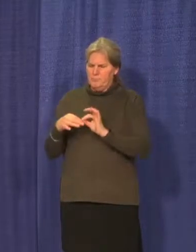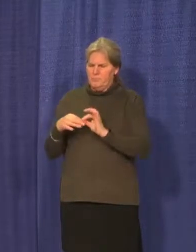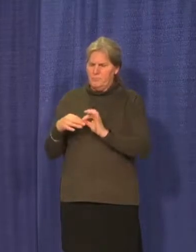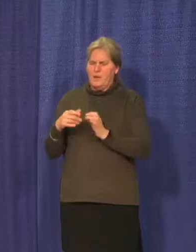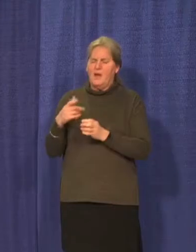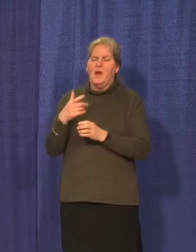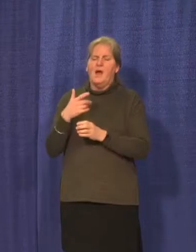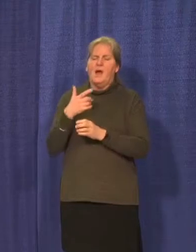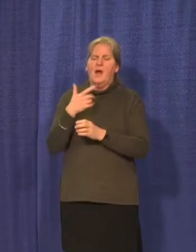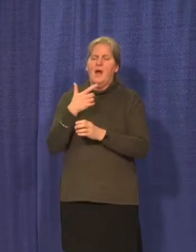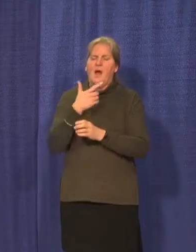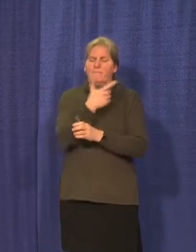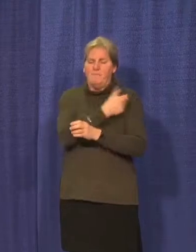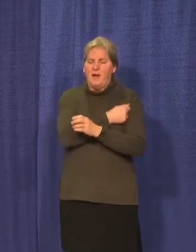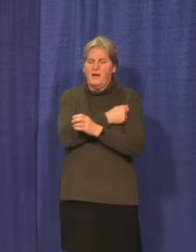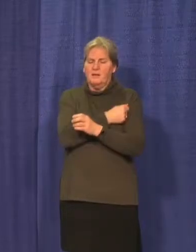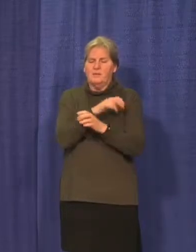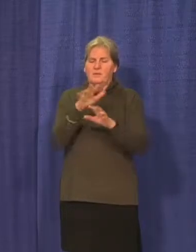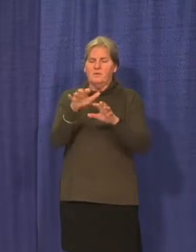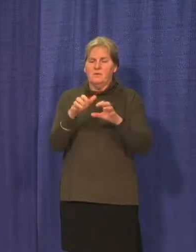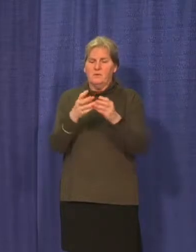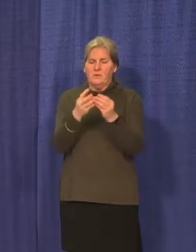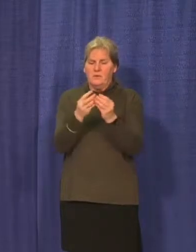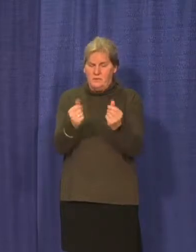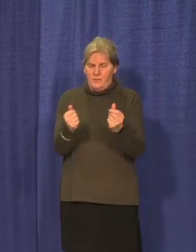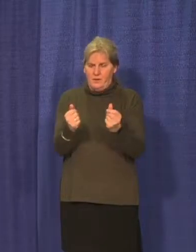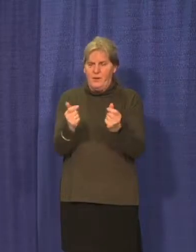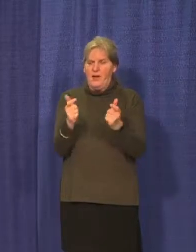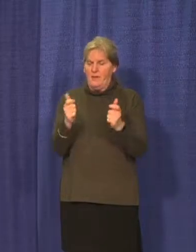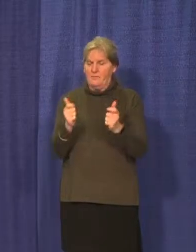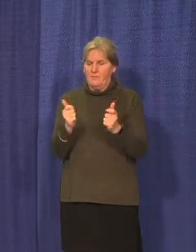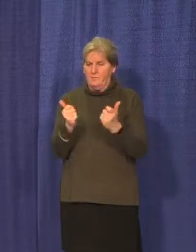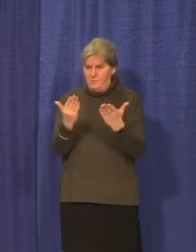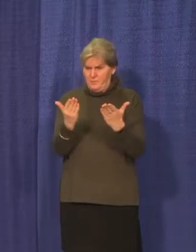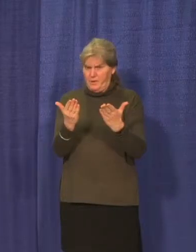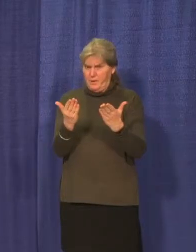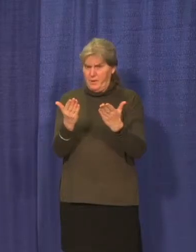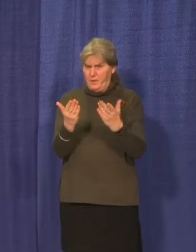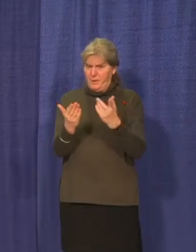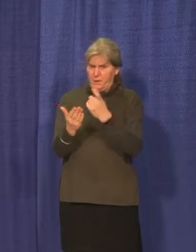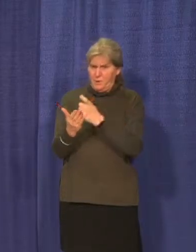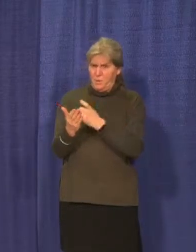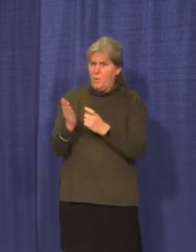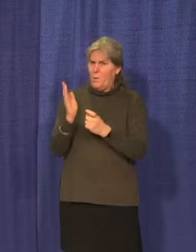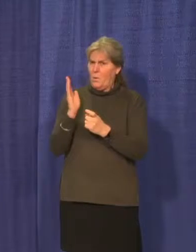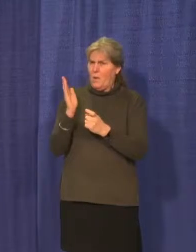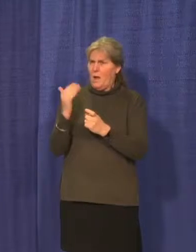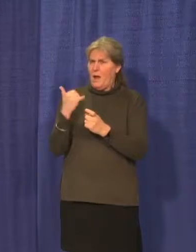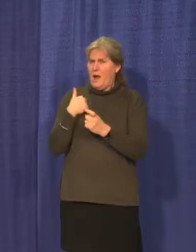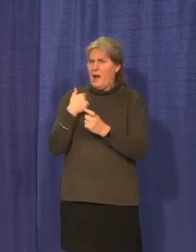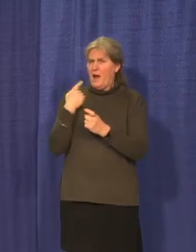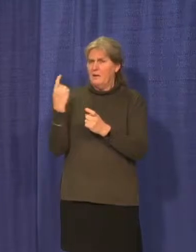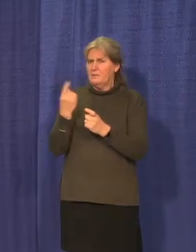the vaccine is thawed out it is go time. So I am wondering if there will be any repercussions for someone